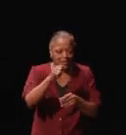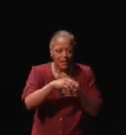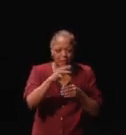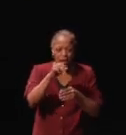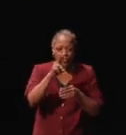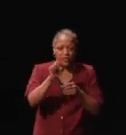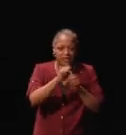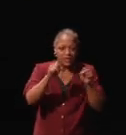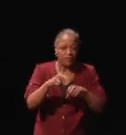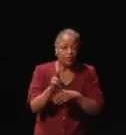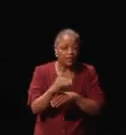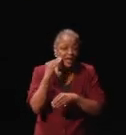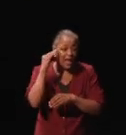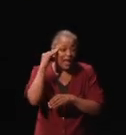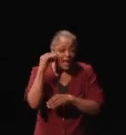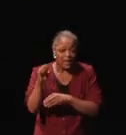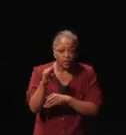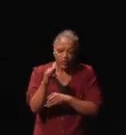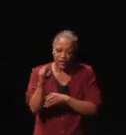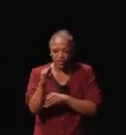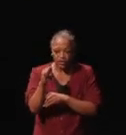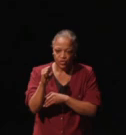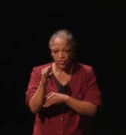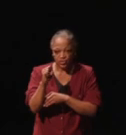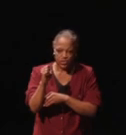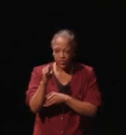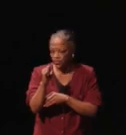using just the head switch and he does a lot.